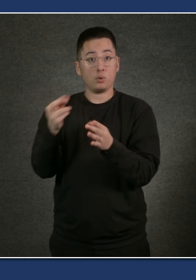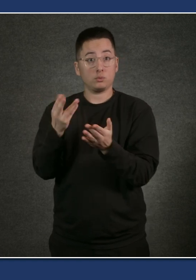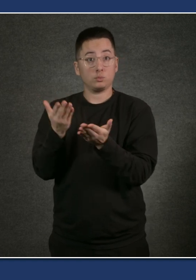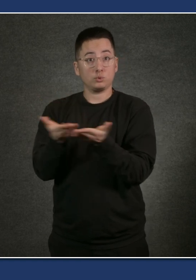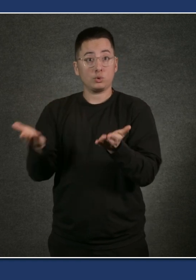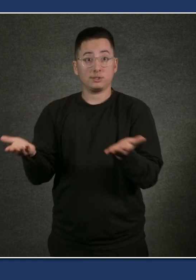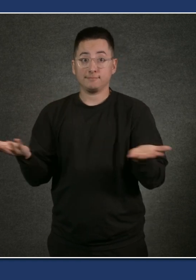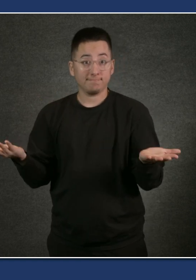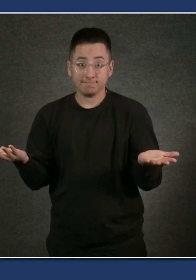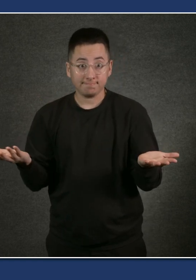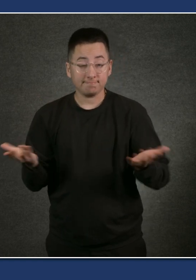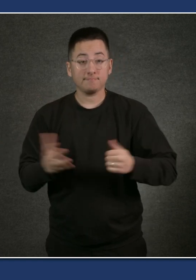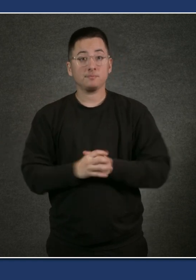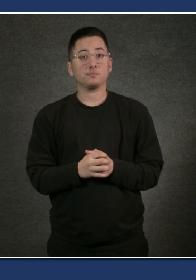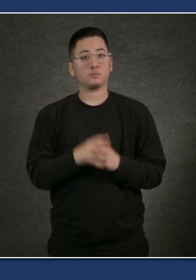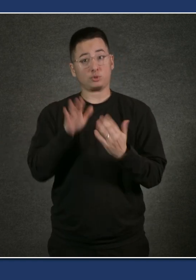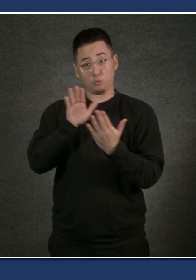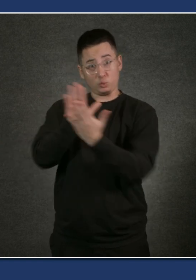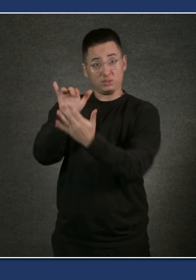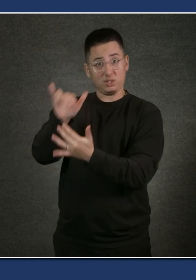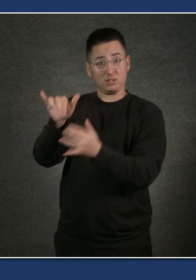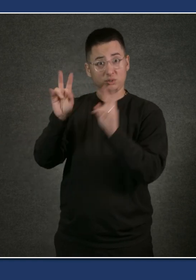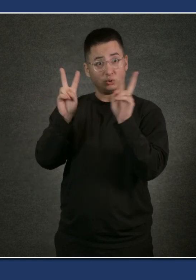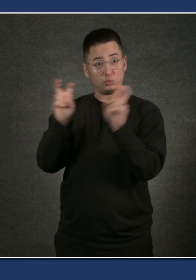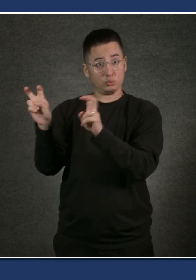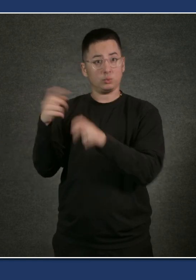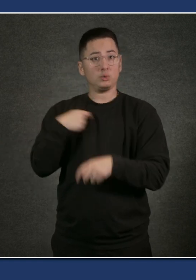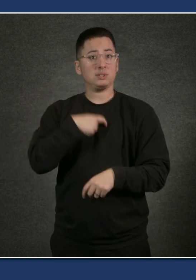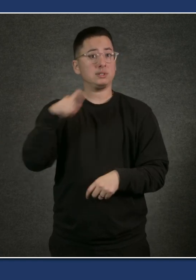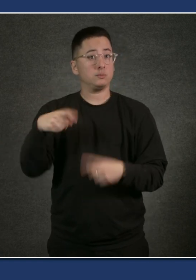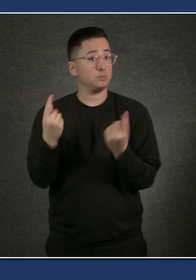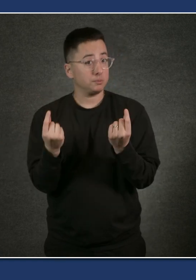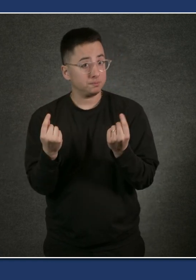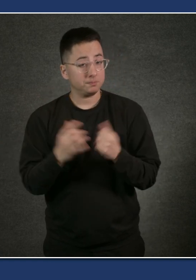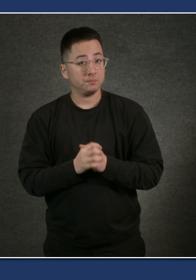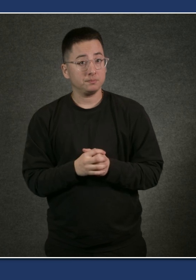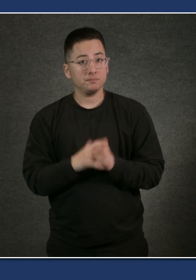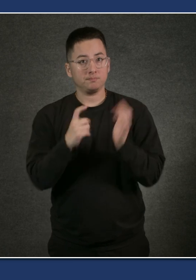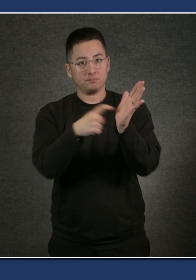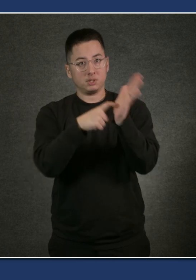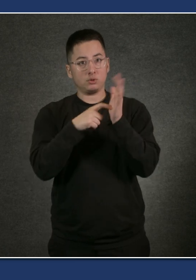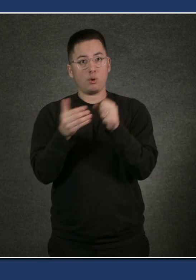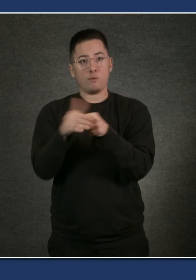To address these needs, we need mandated coverage for adaptive fitness for individuals